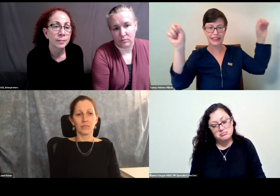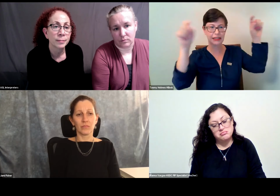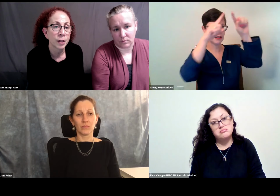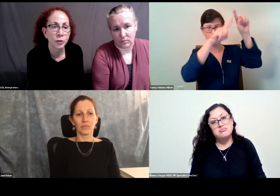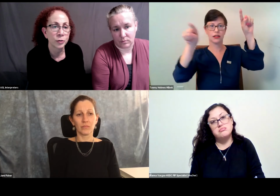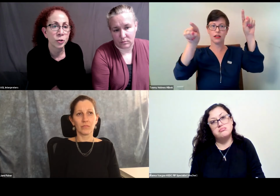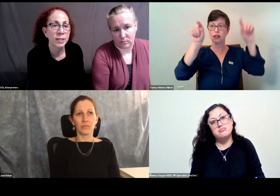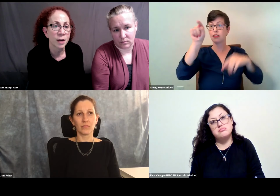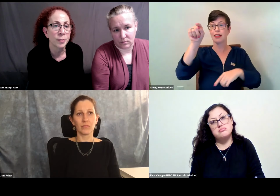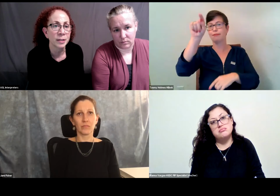under the US Government.